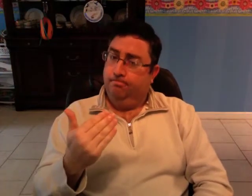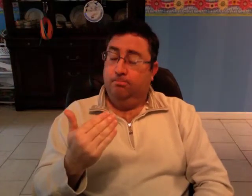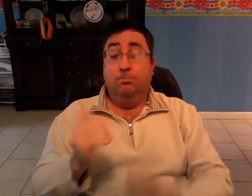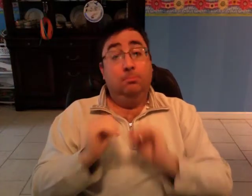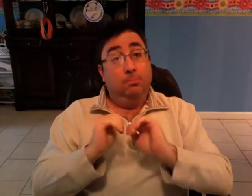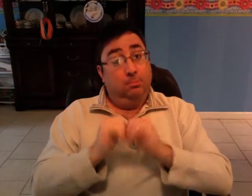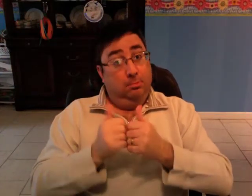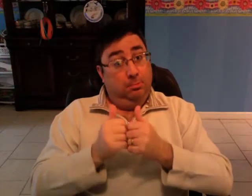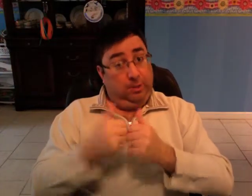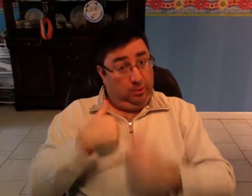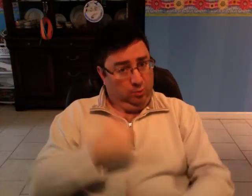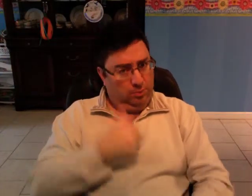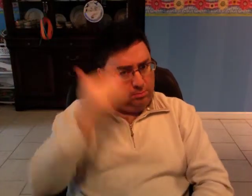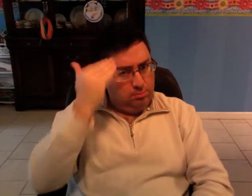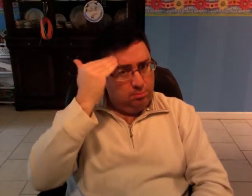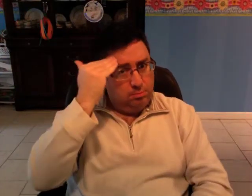How do we know this?